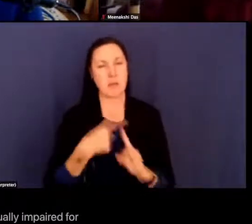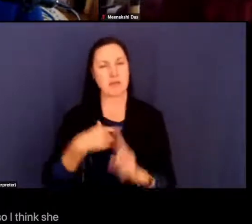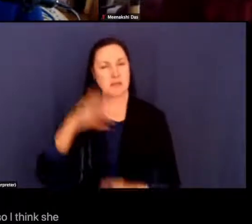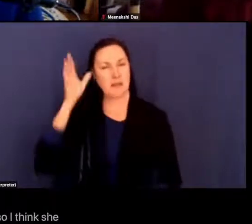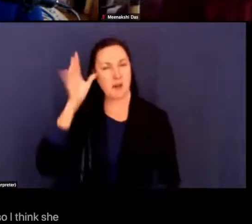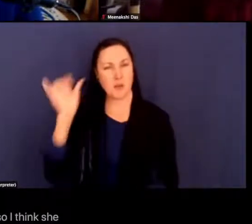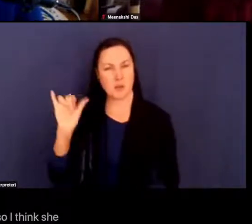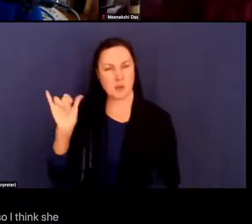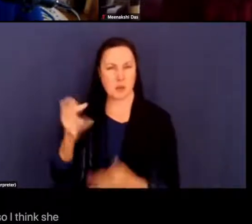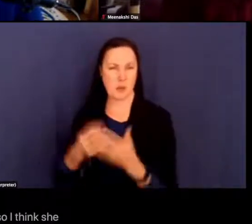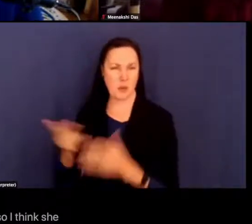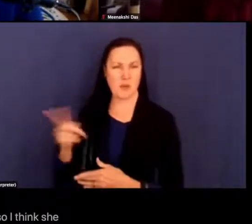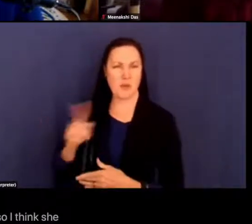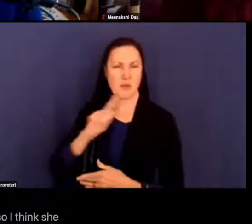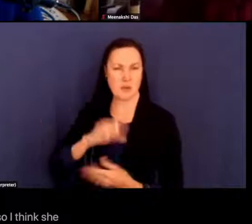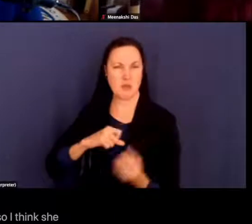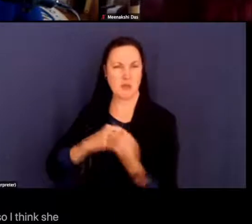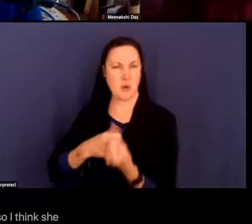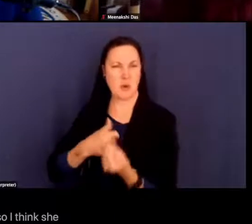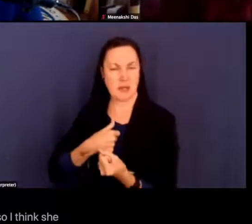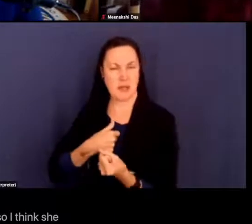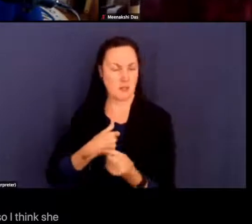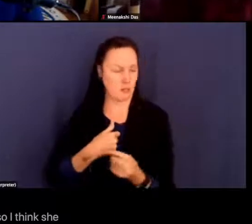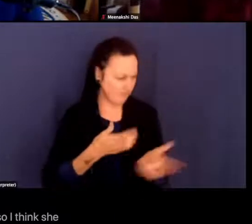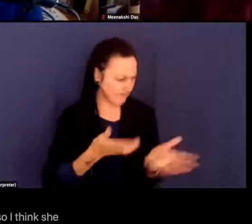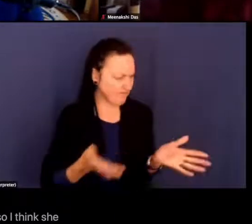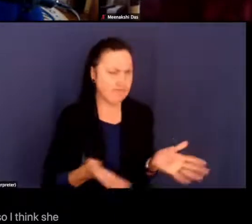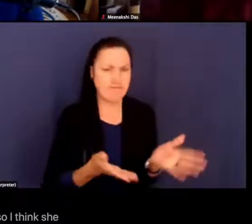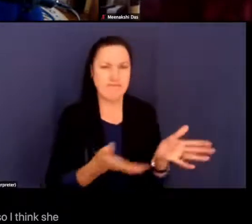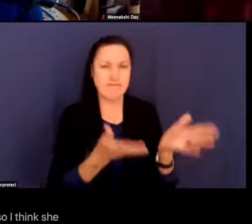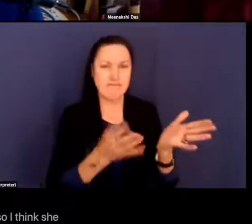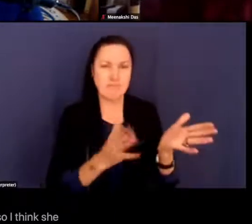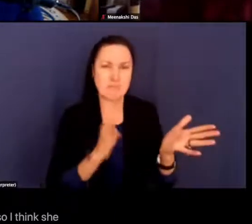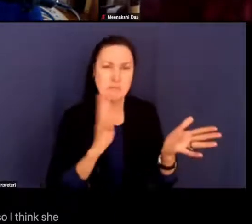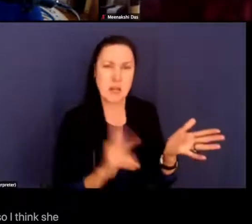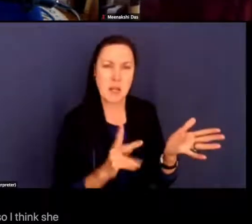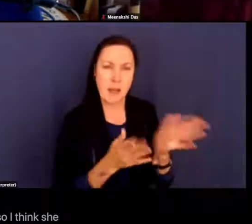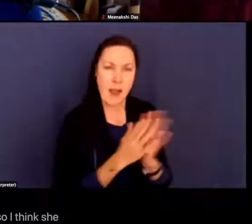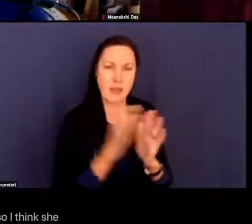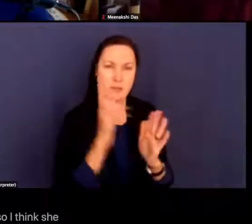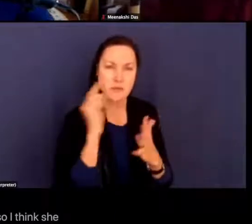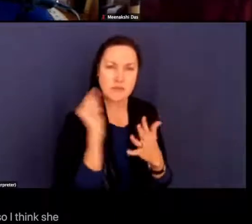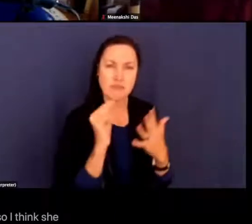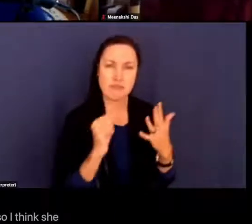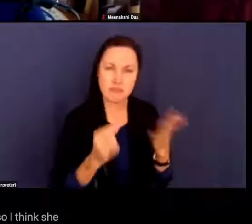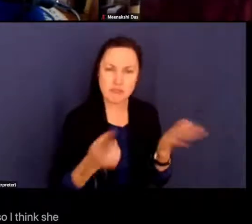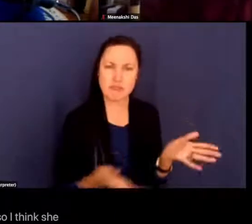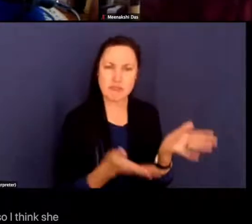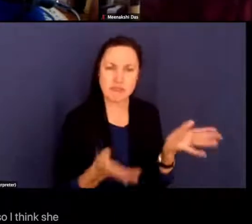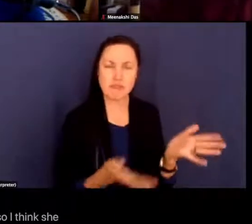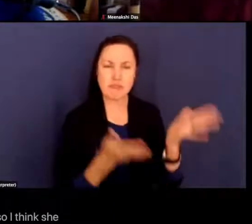me taking responsibility for myself and allowing instructors to know what worked and what did not.